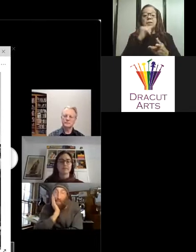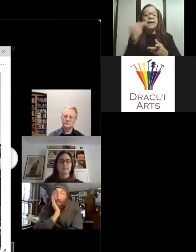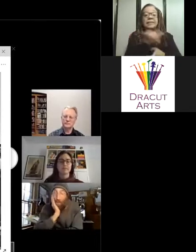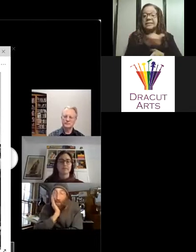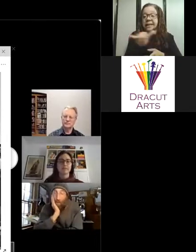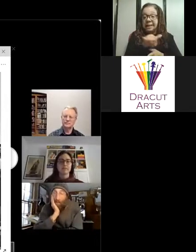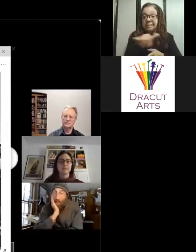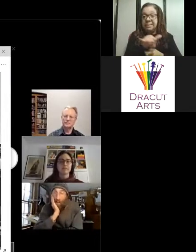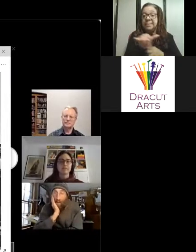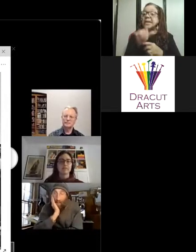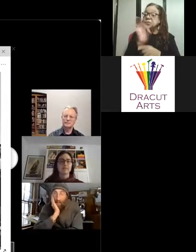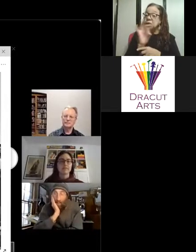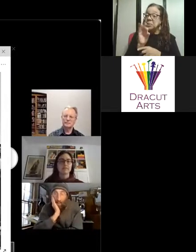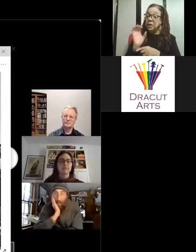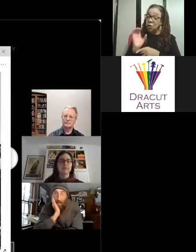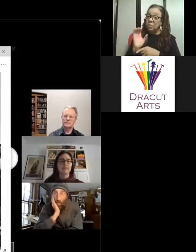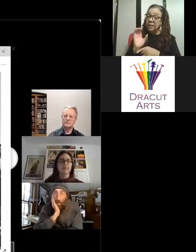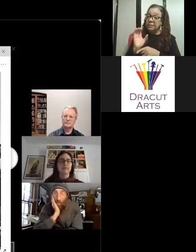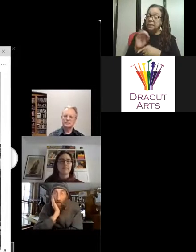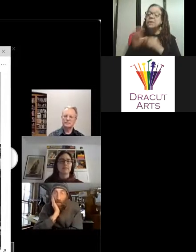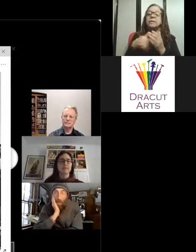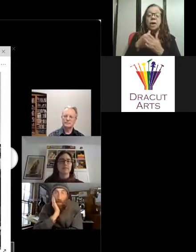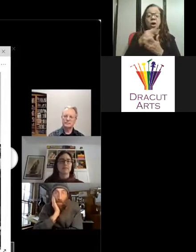Freeman Colby, and had a life story that brought them here.